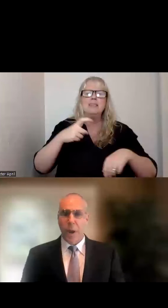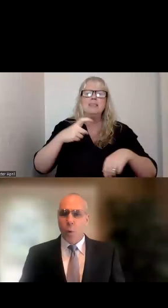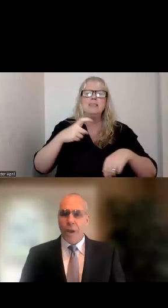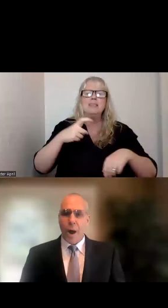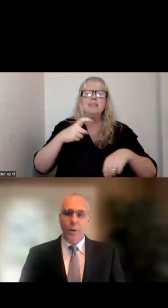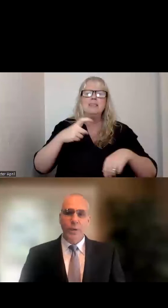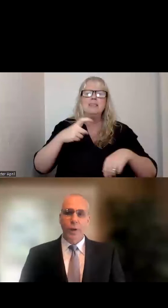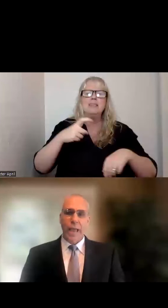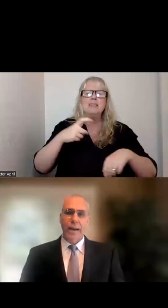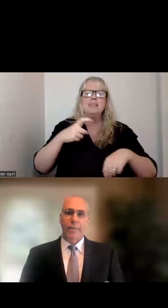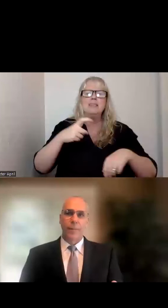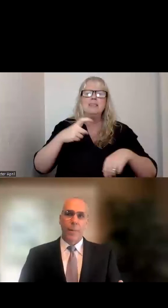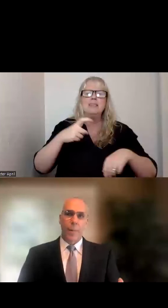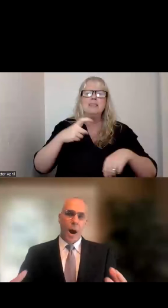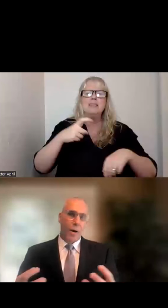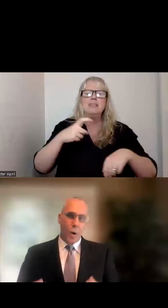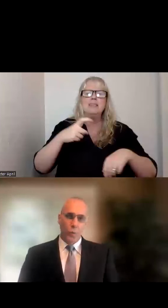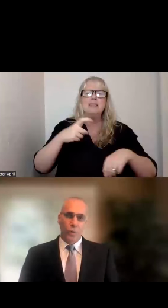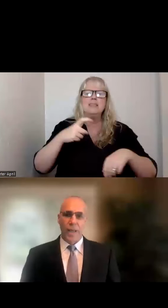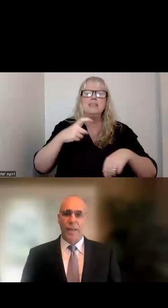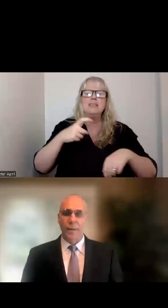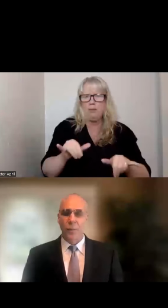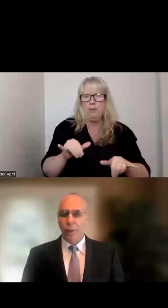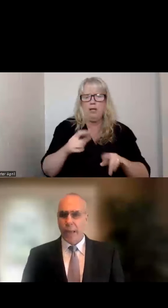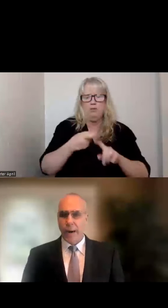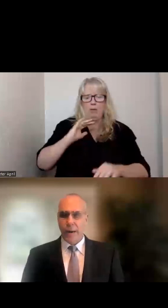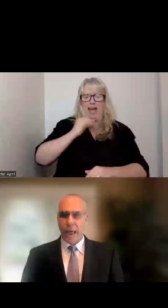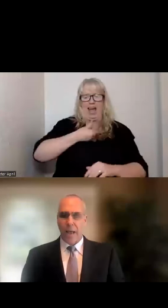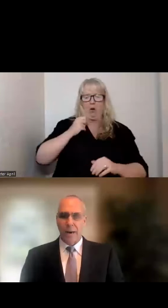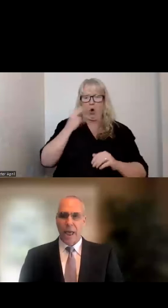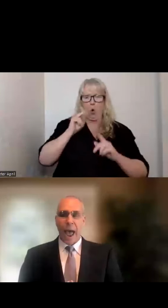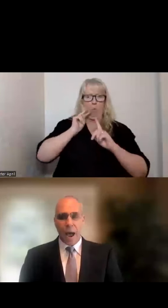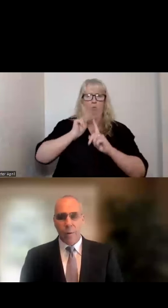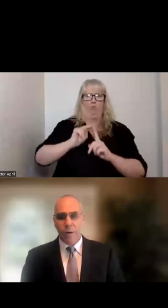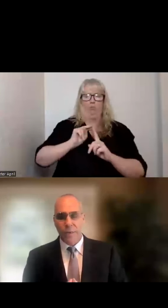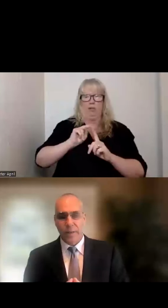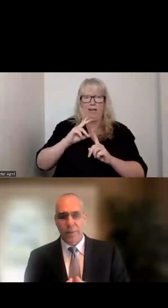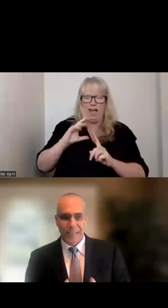WE LOOK AT IT FROM OUR OWN LENS. WE LOOK ARE AT IT HOW THE